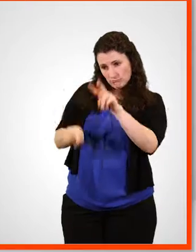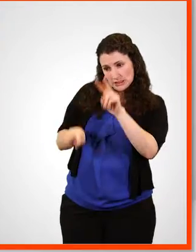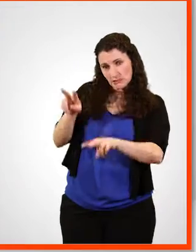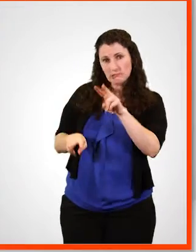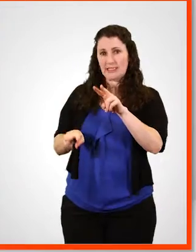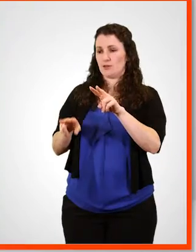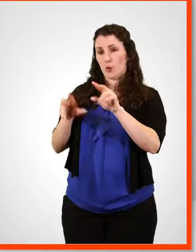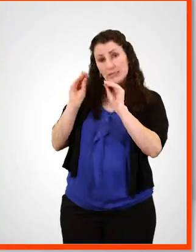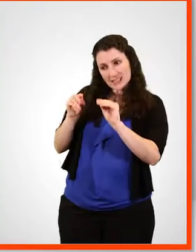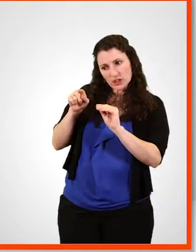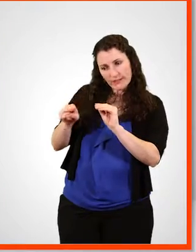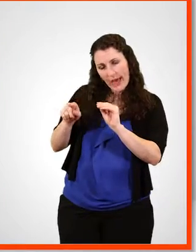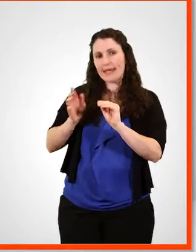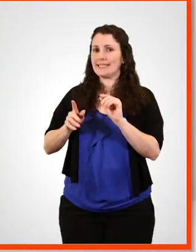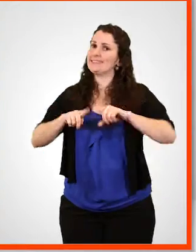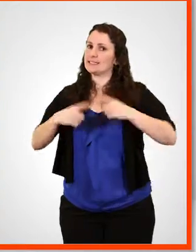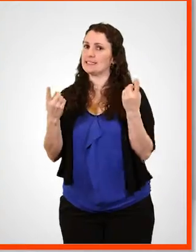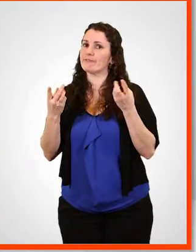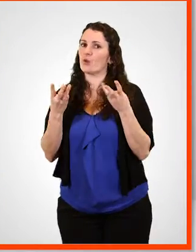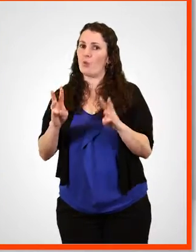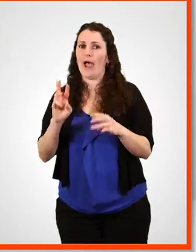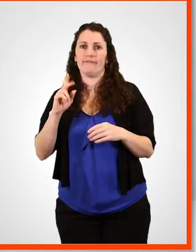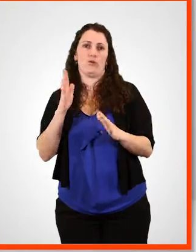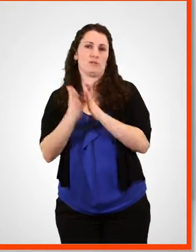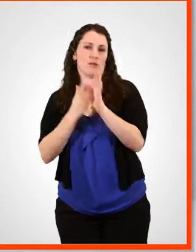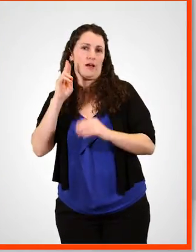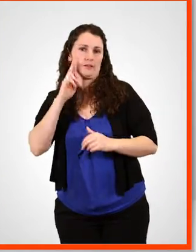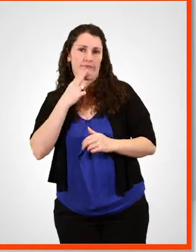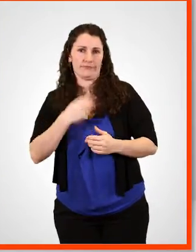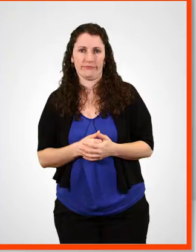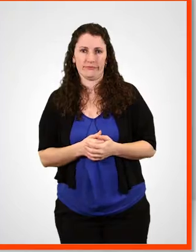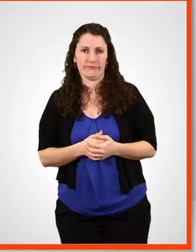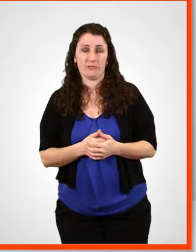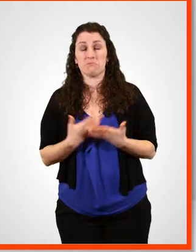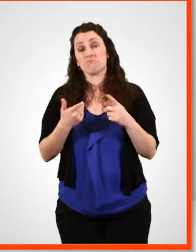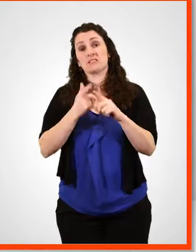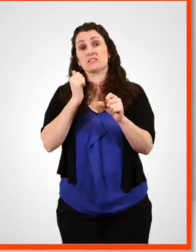if a child needs that. This goes back to when we were talking earlier about cued speech would be an avenue,